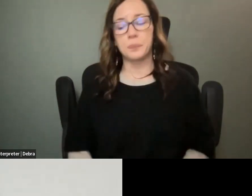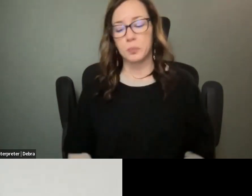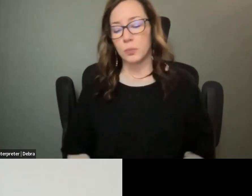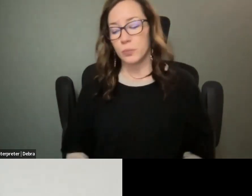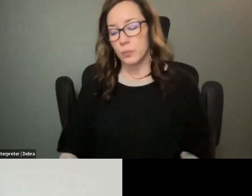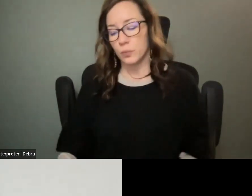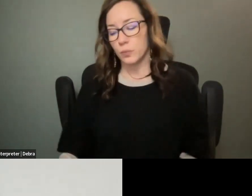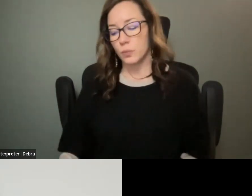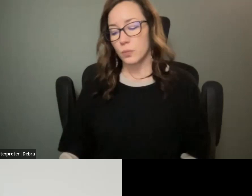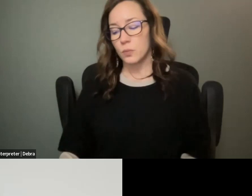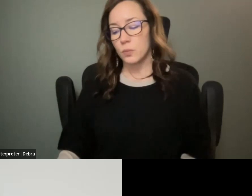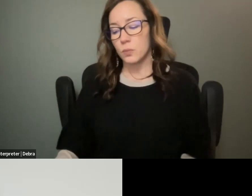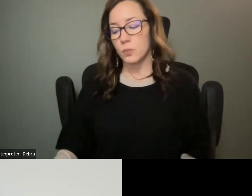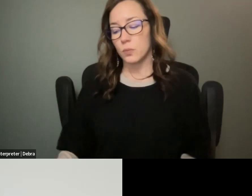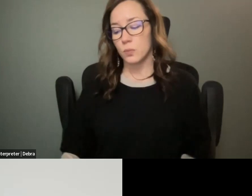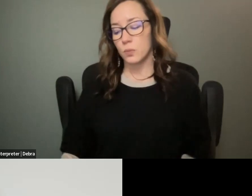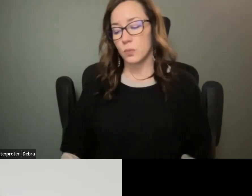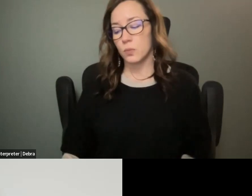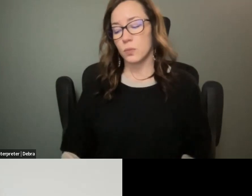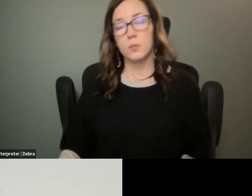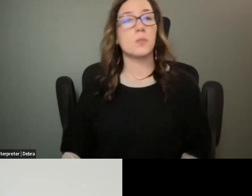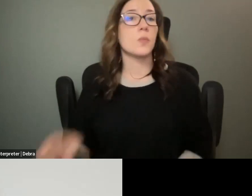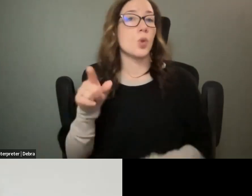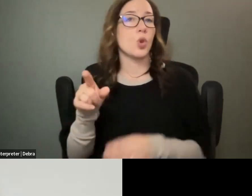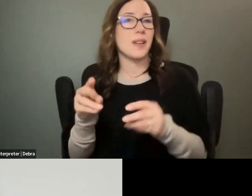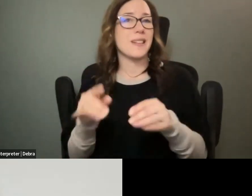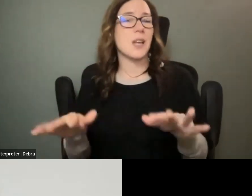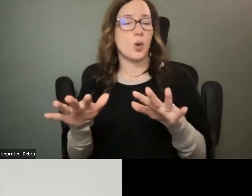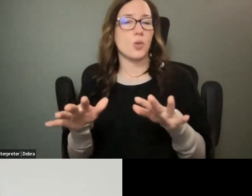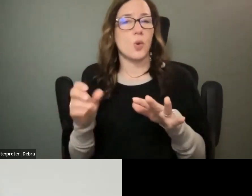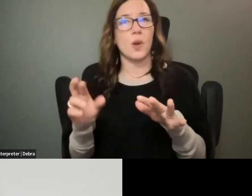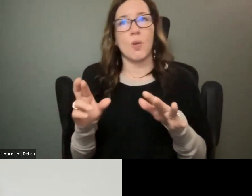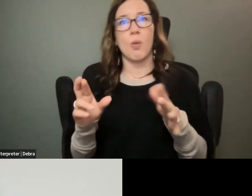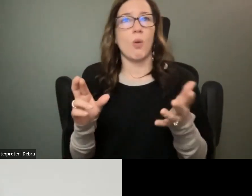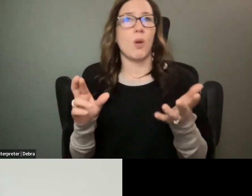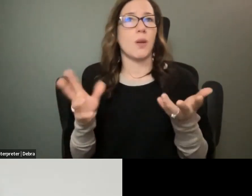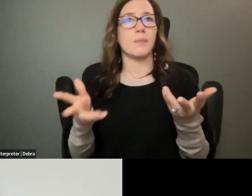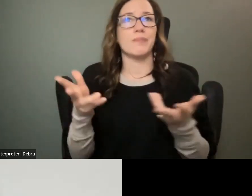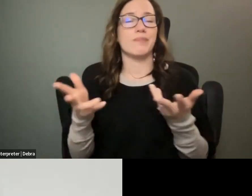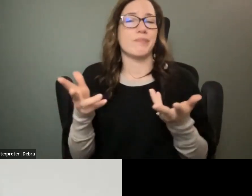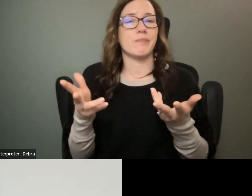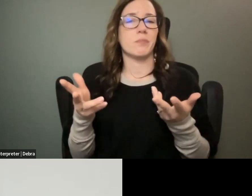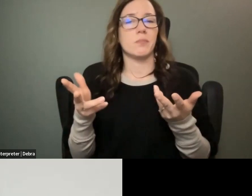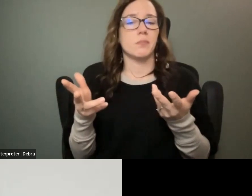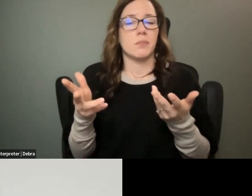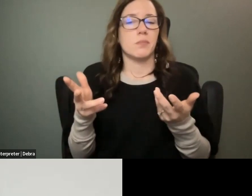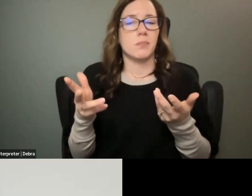yeah no so if you're in a territory or